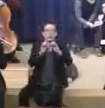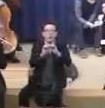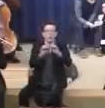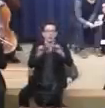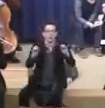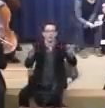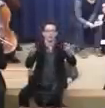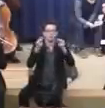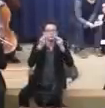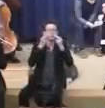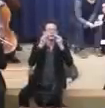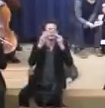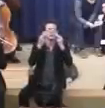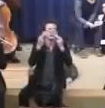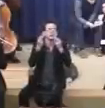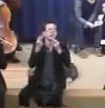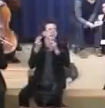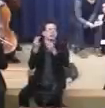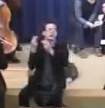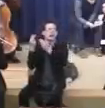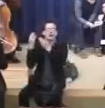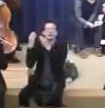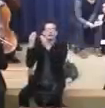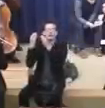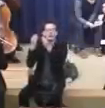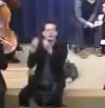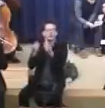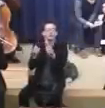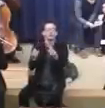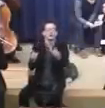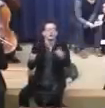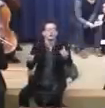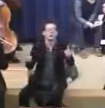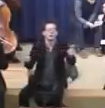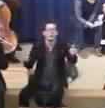No more memory anymore-